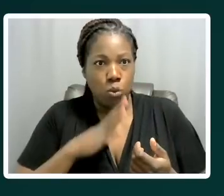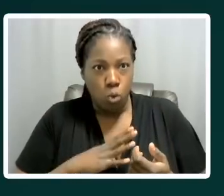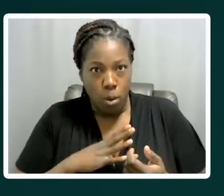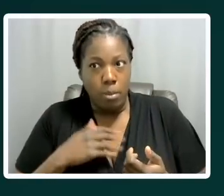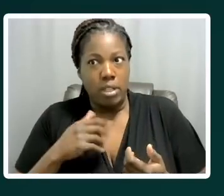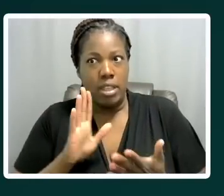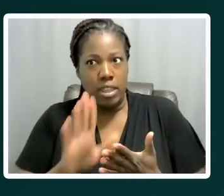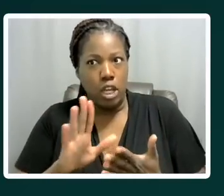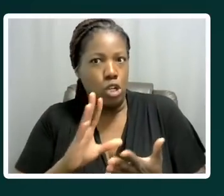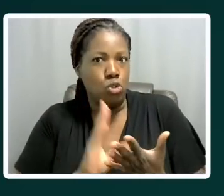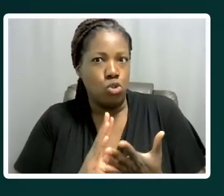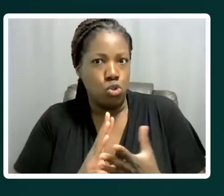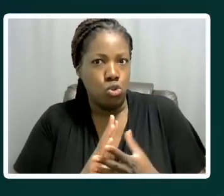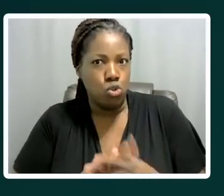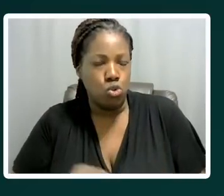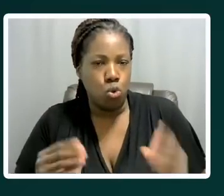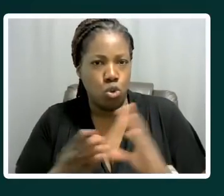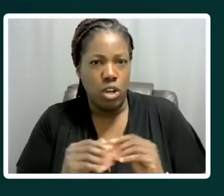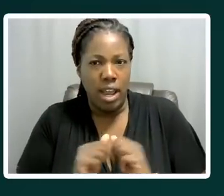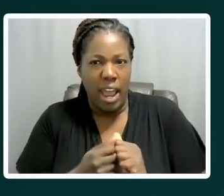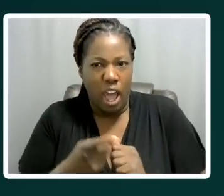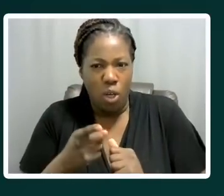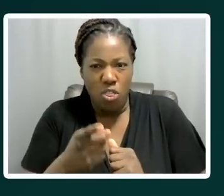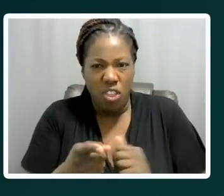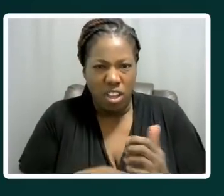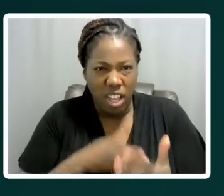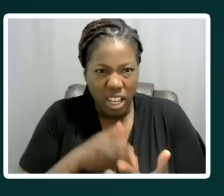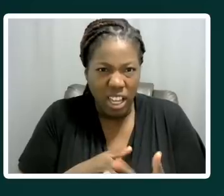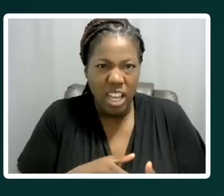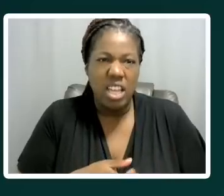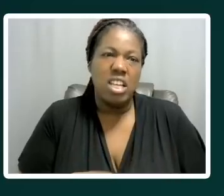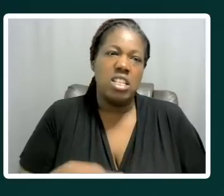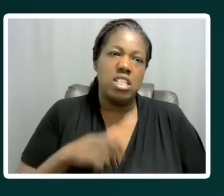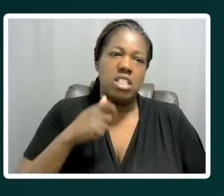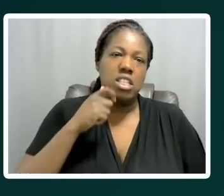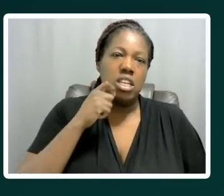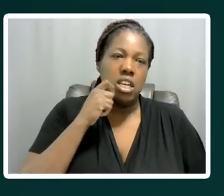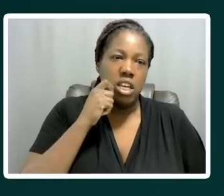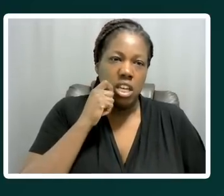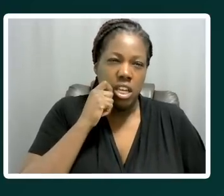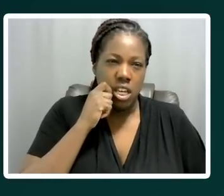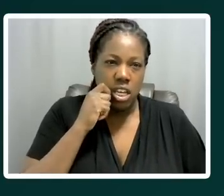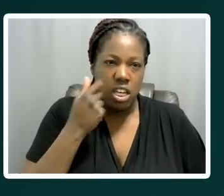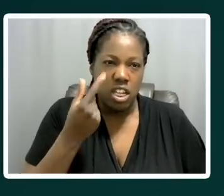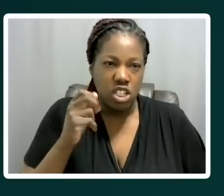defied gender and racial stereotypes and overcame structural barriers within the STEM fields to